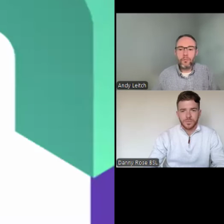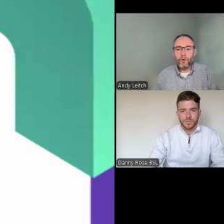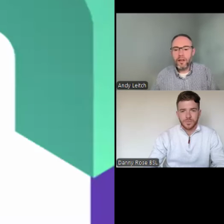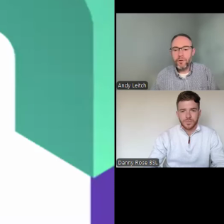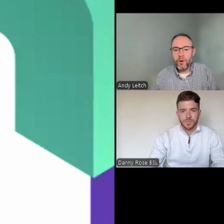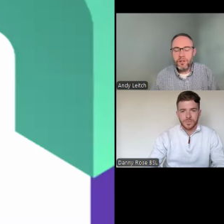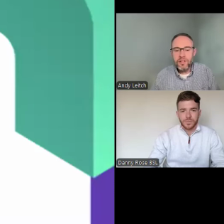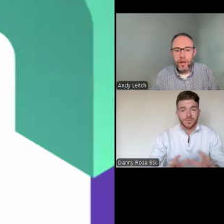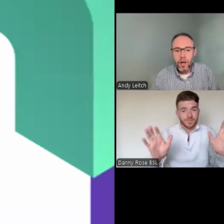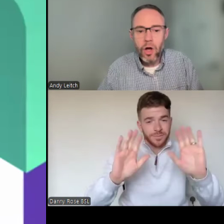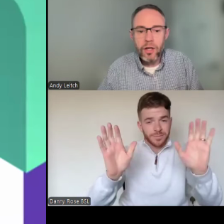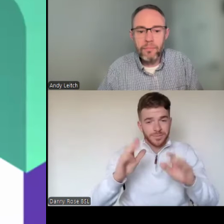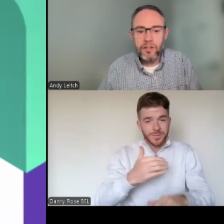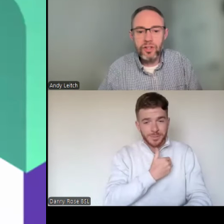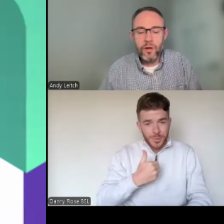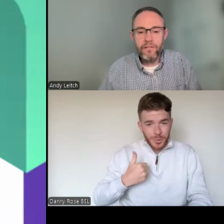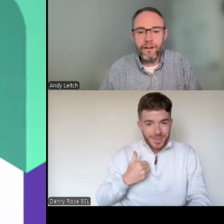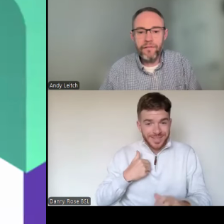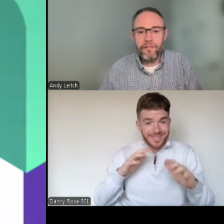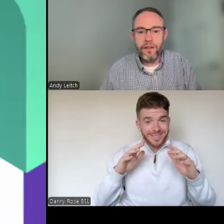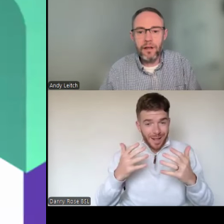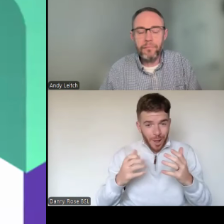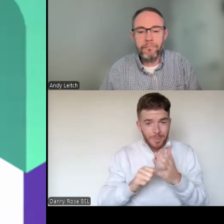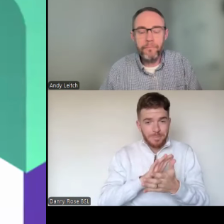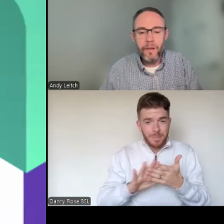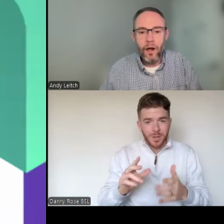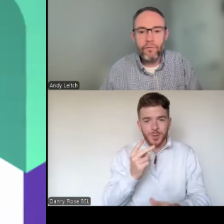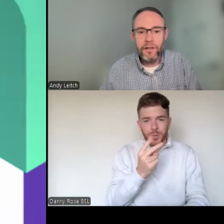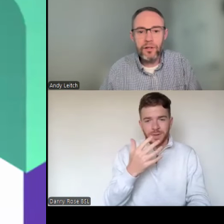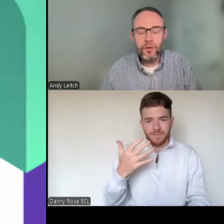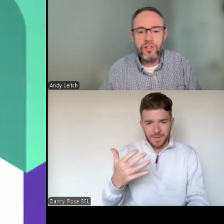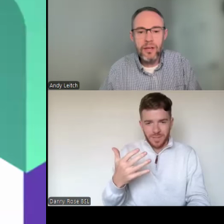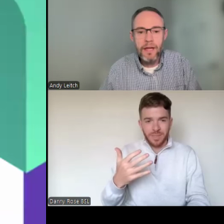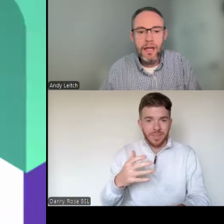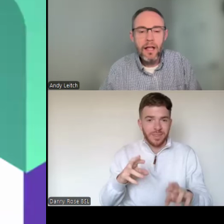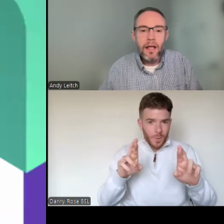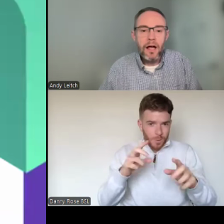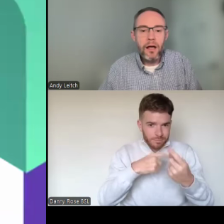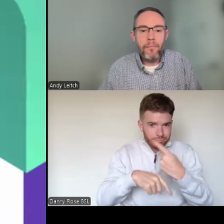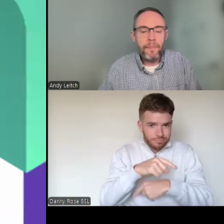Good morning, everyone. It's 10 o'clock, March the 25th. Hopefully, you can all see me.